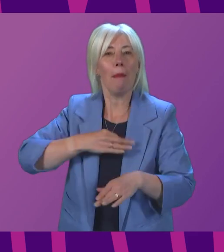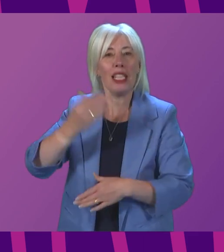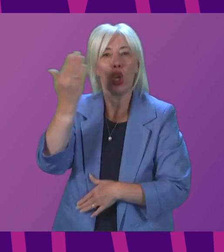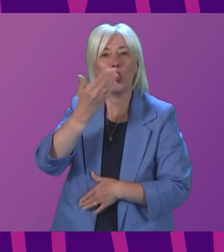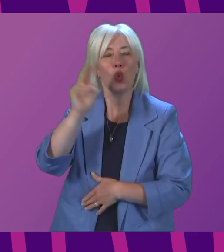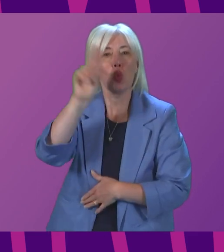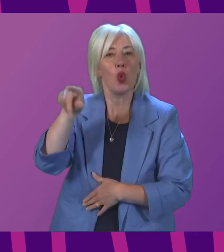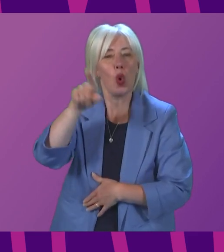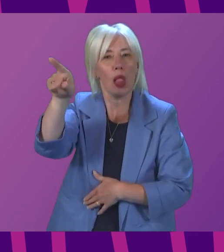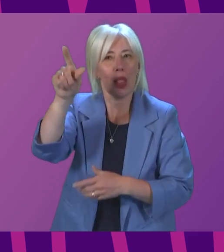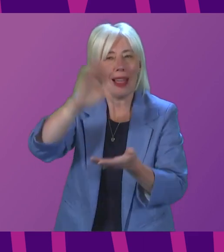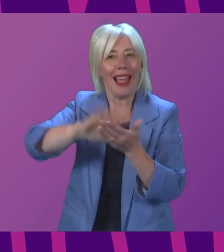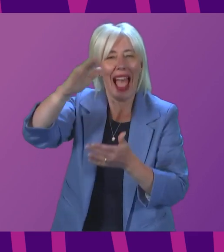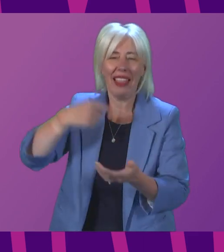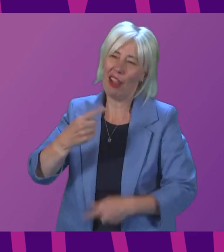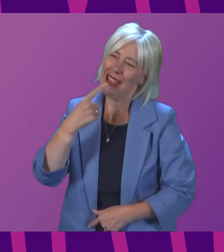I have been calling for years?